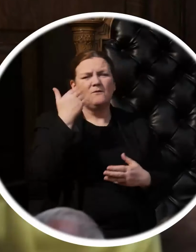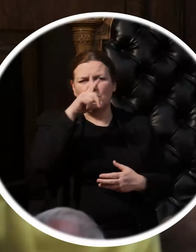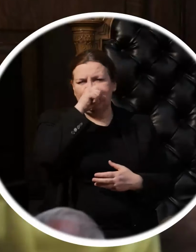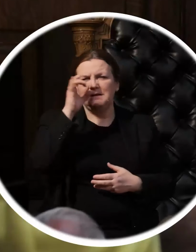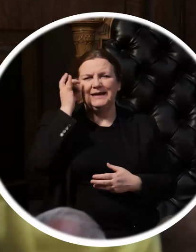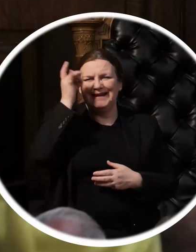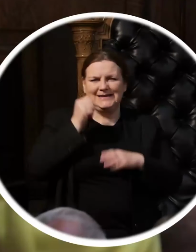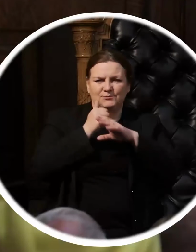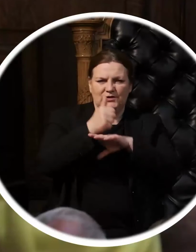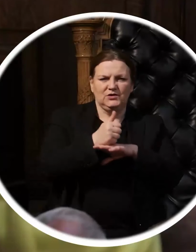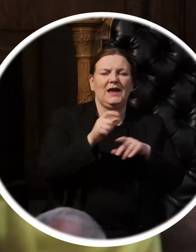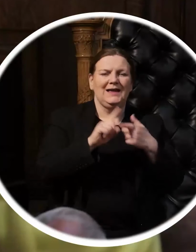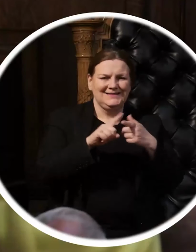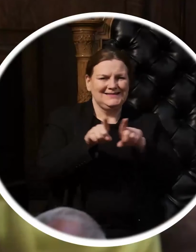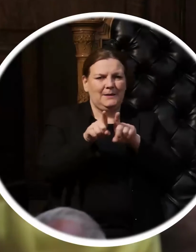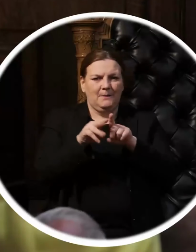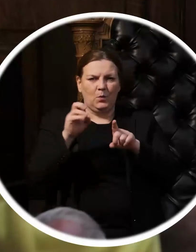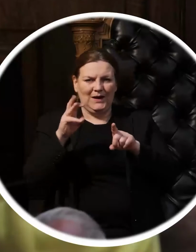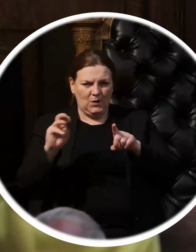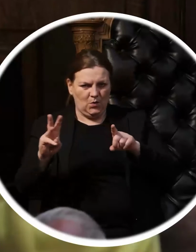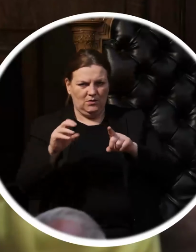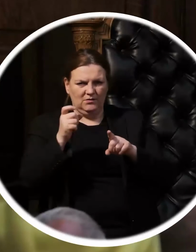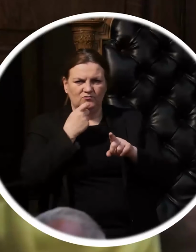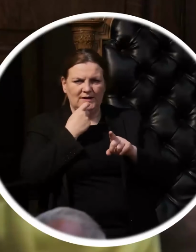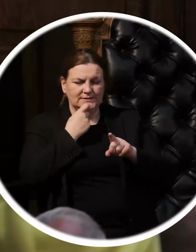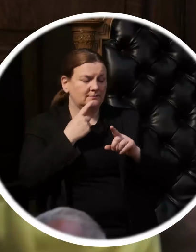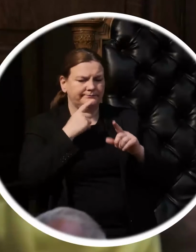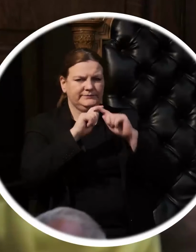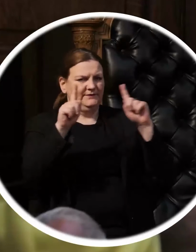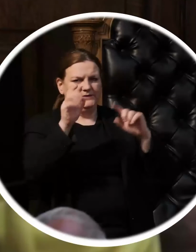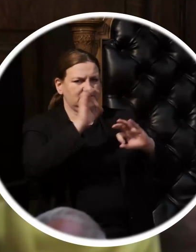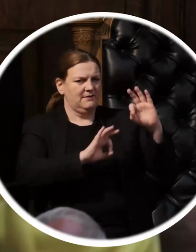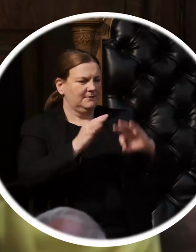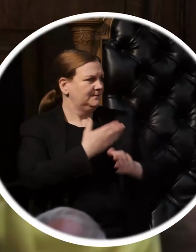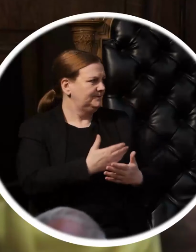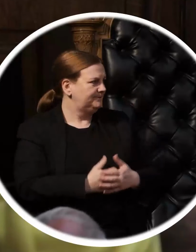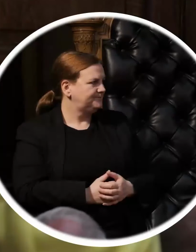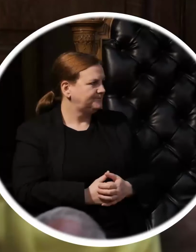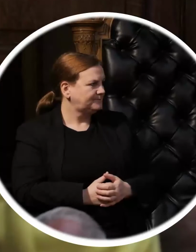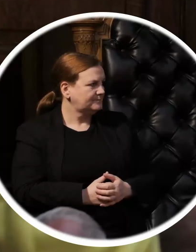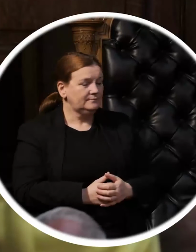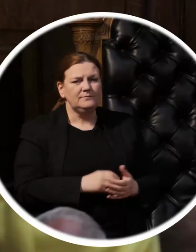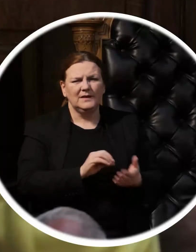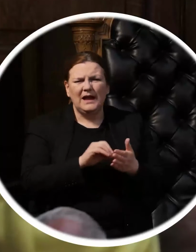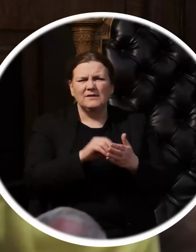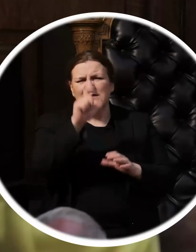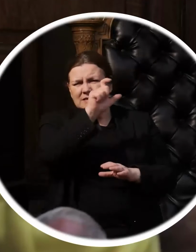but in a completely different style. It does have Italianate principles at its heart,